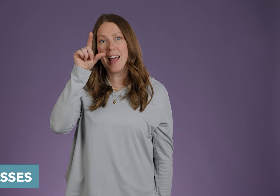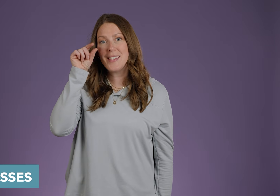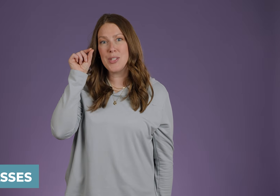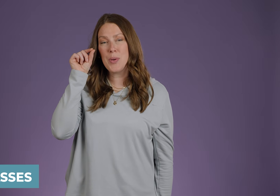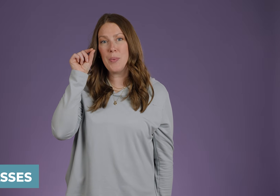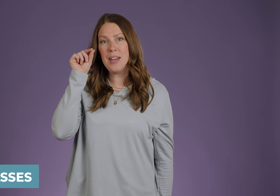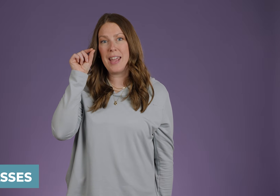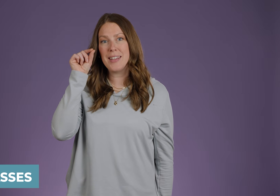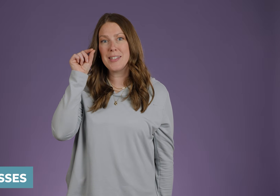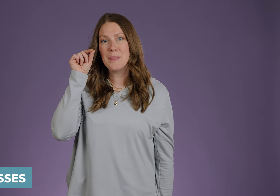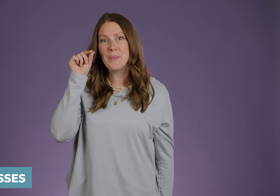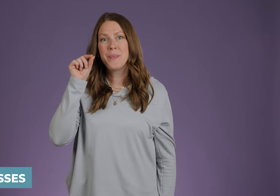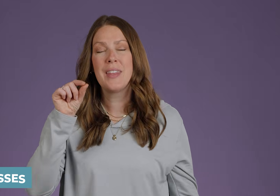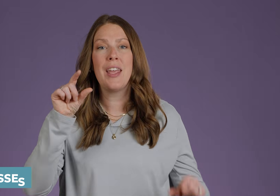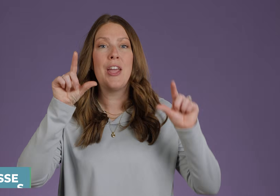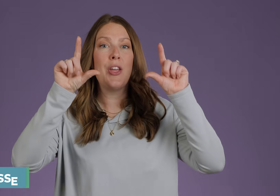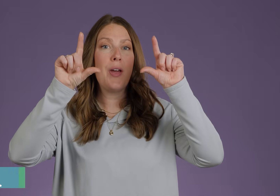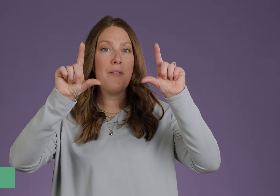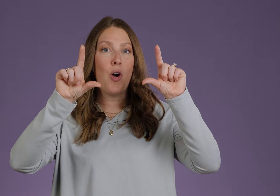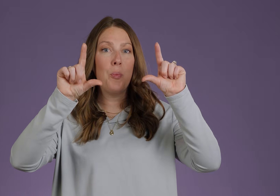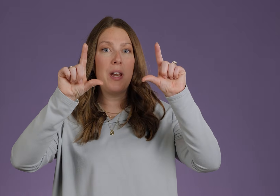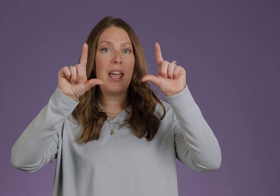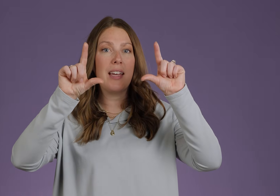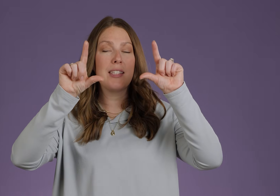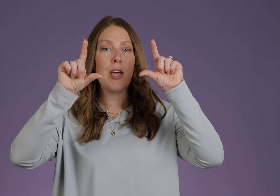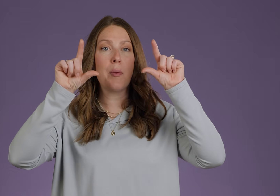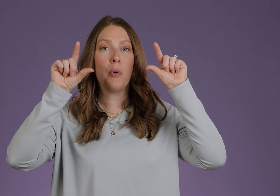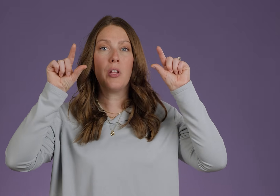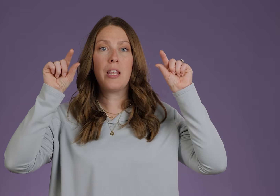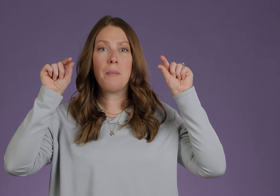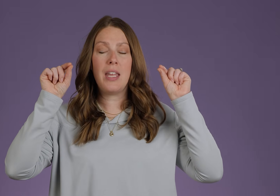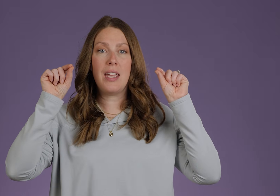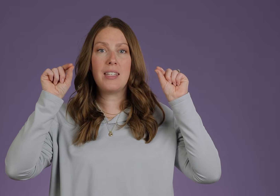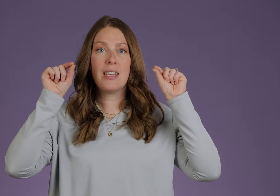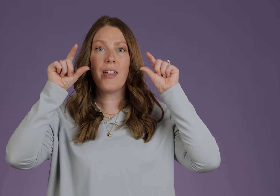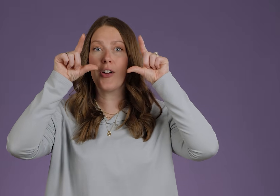With one hand you have open hands and pulling them in together,